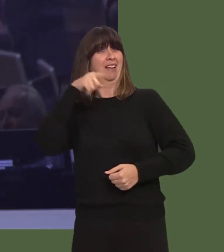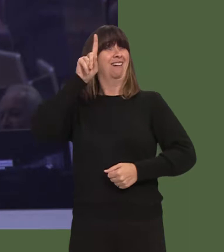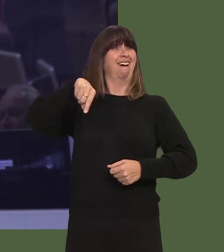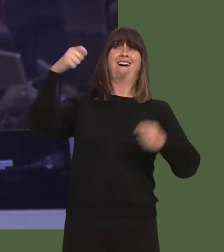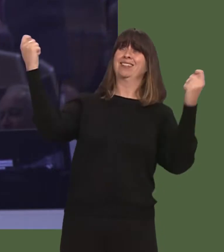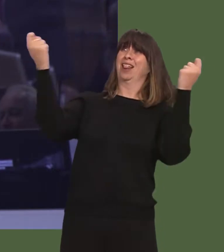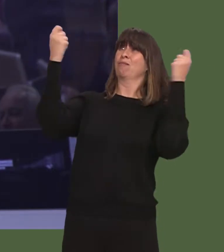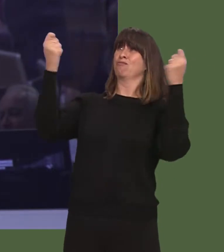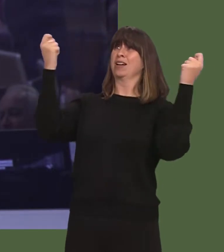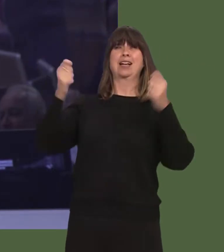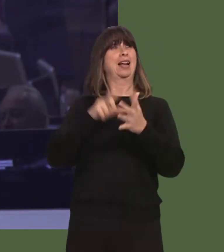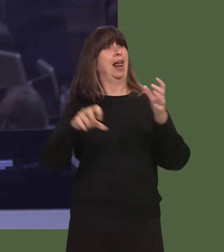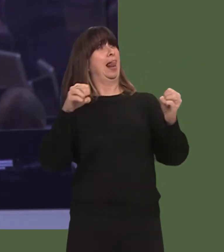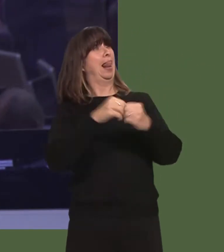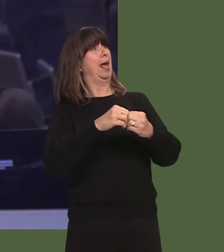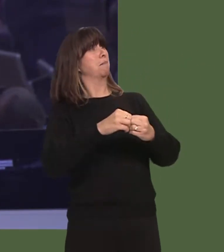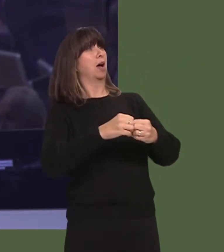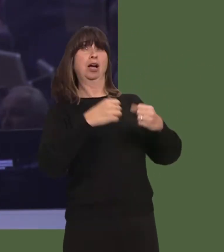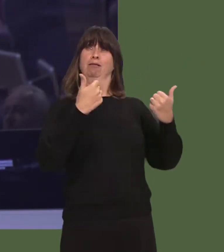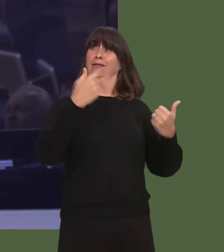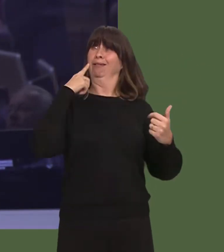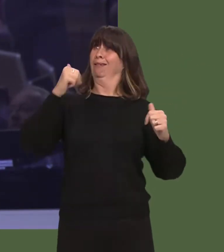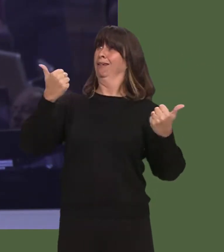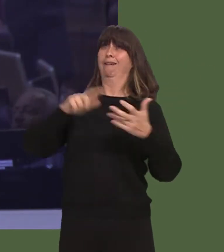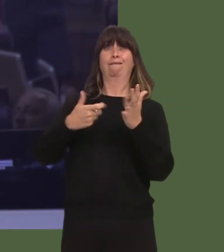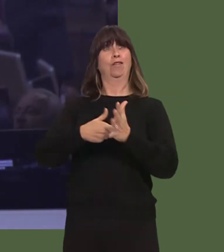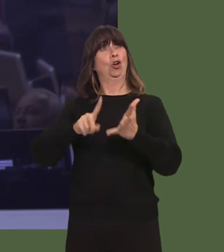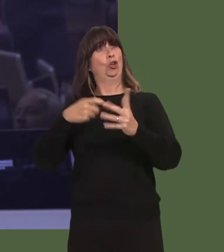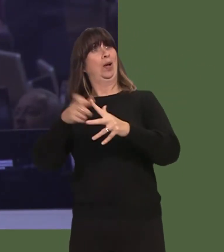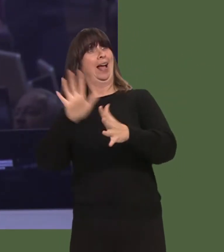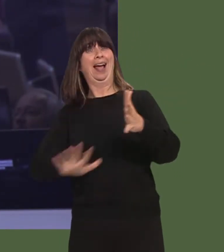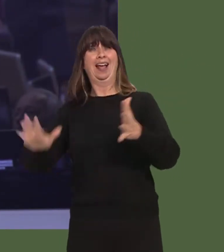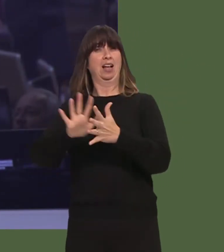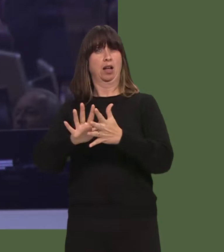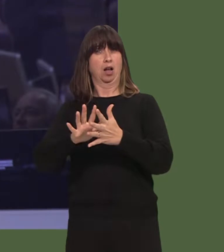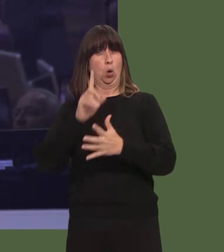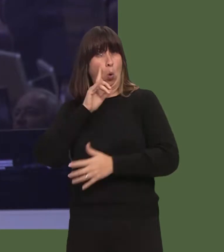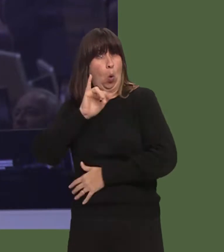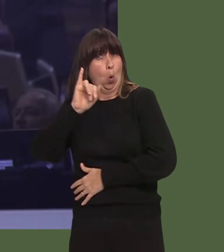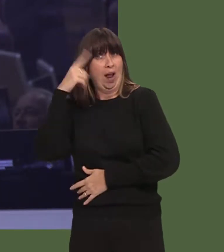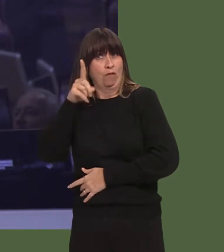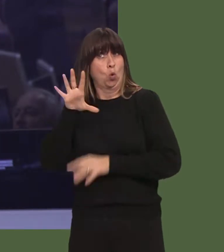celebration at what Labour can do for the UK, it's actually a stark warning of what Labour will do to the UK, given the opportunity?